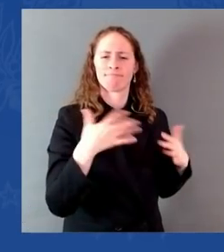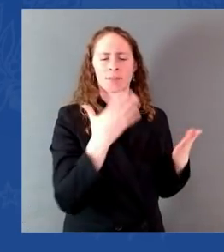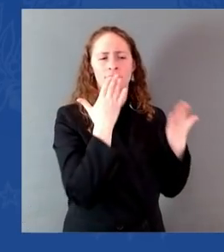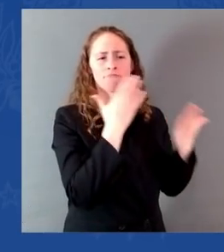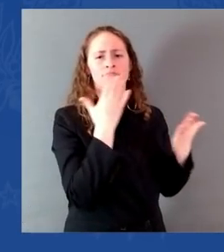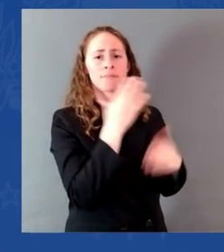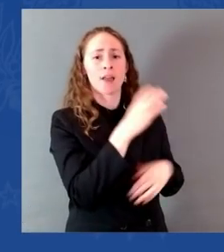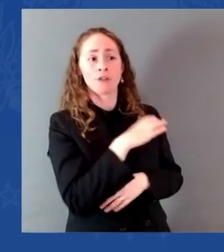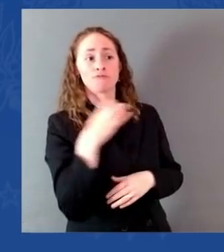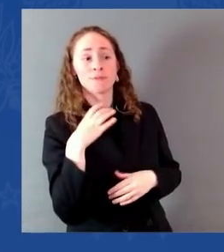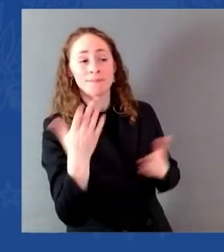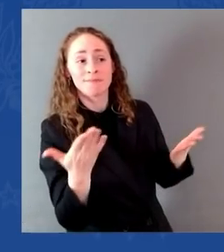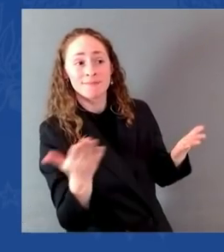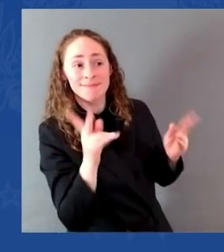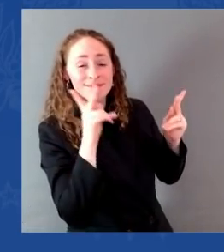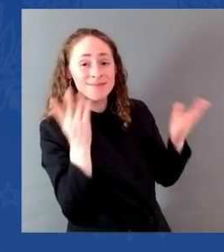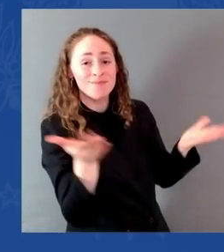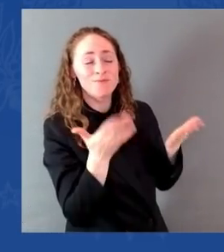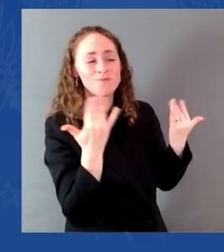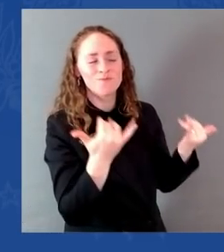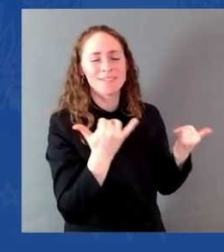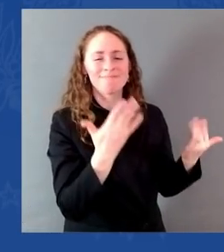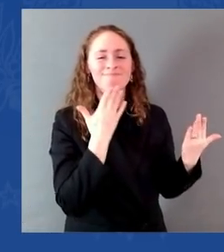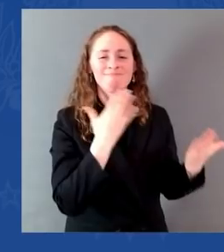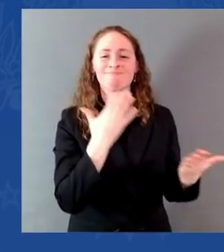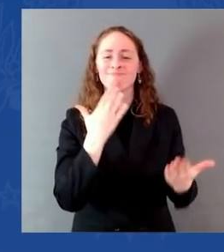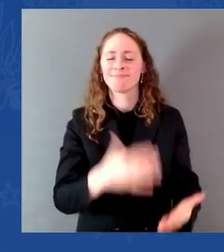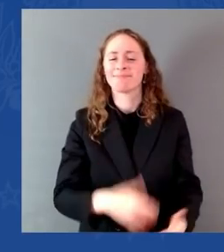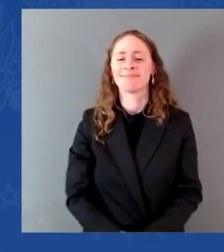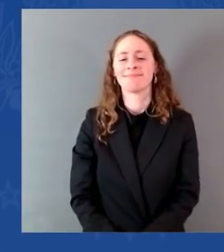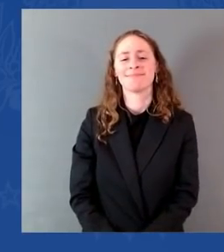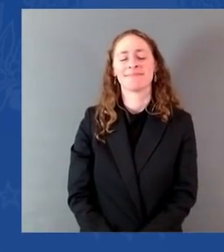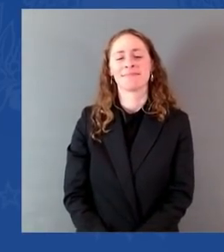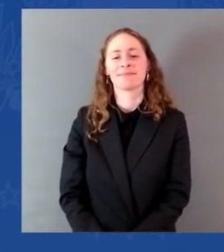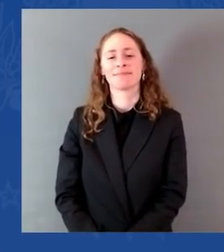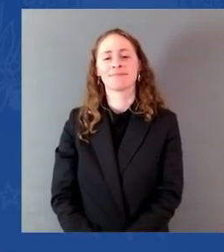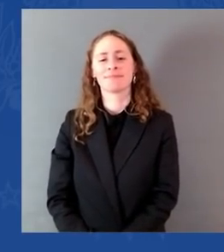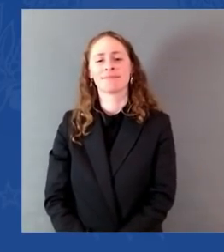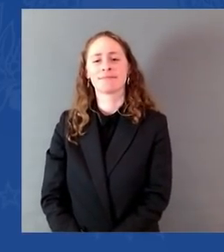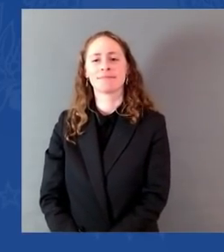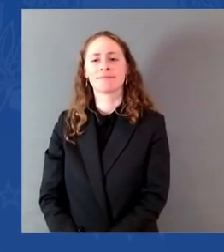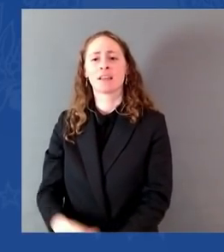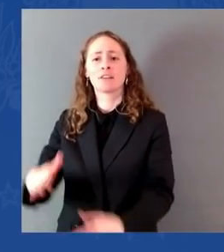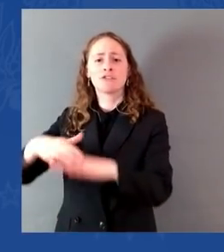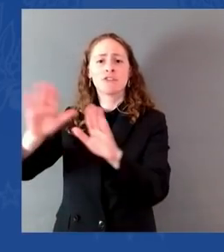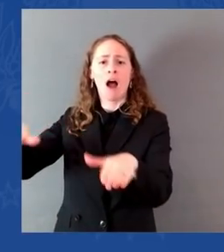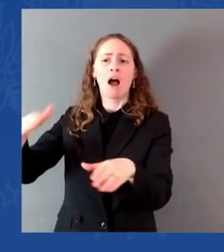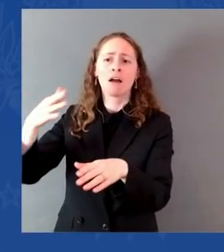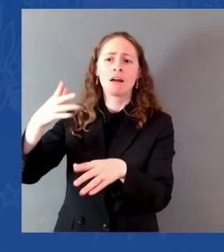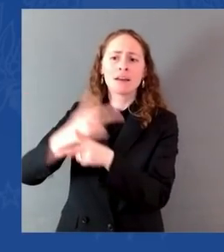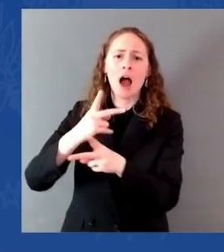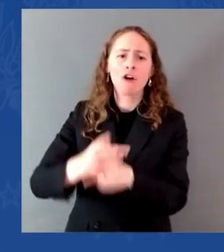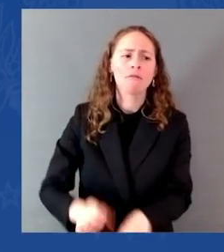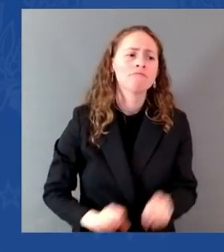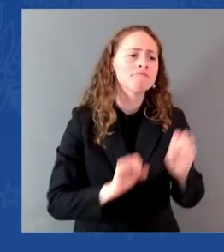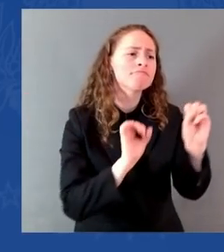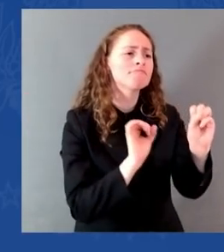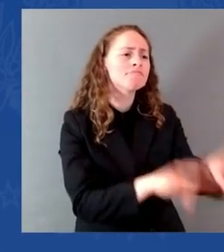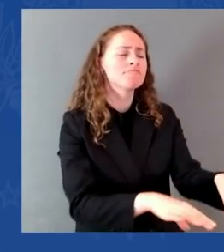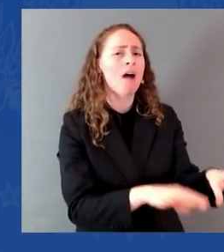and childcare workers get a raise they deserve. Folks, look, in Missouri and Kansas, the average annual cost to send a toddler